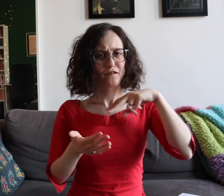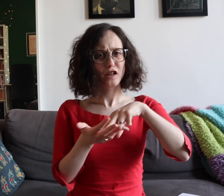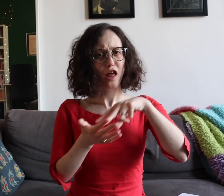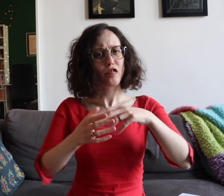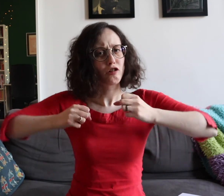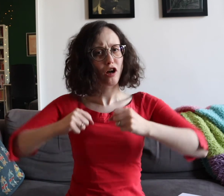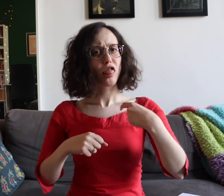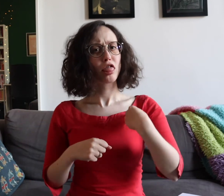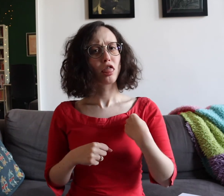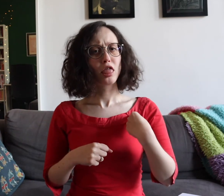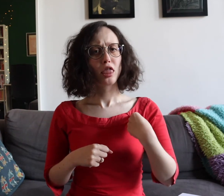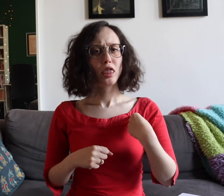I would be able to manage.